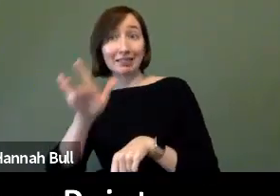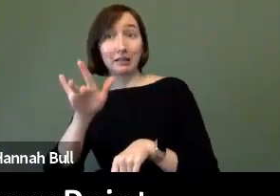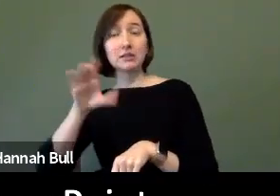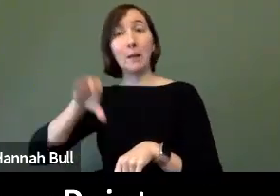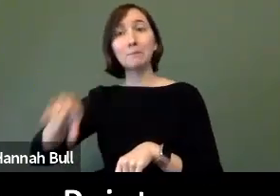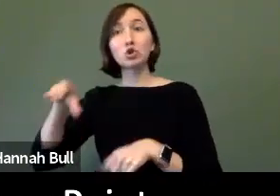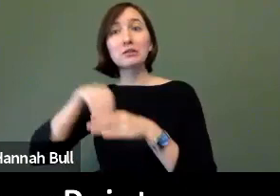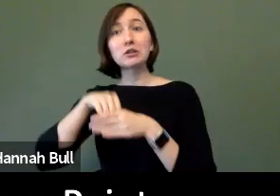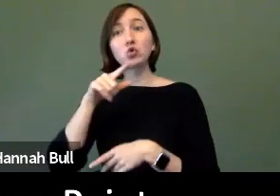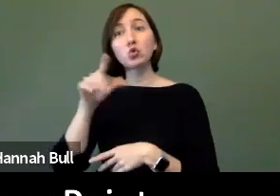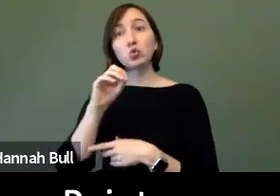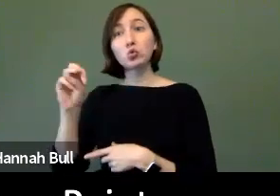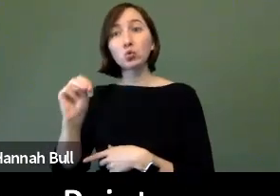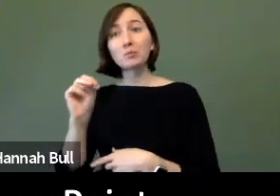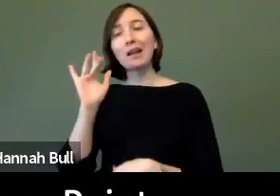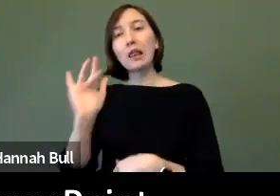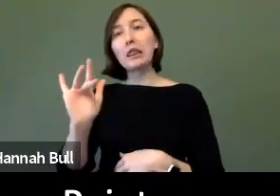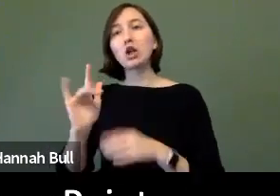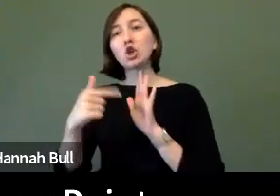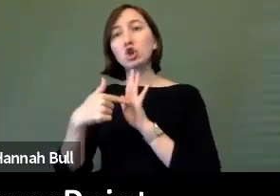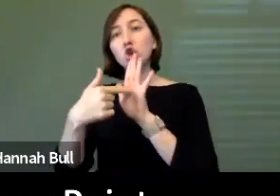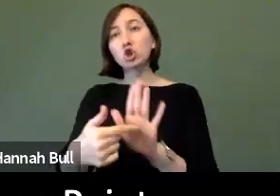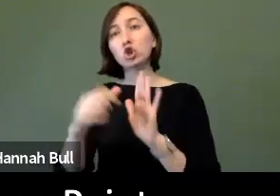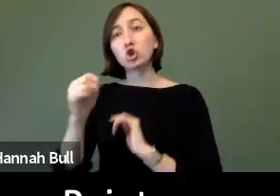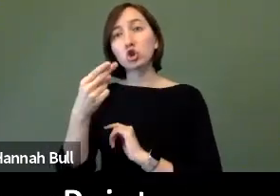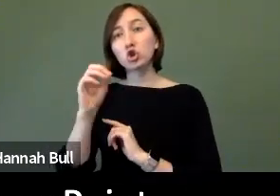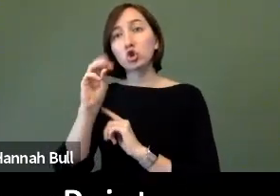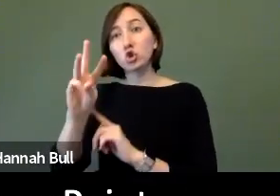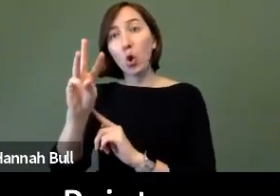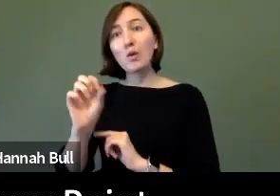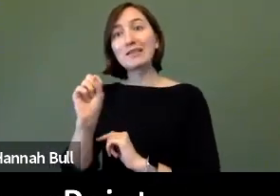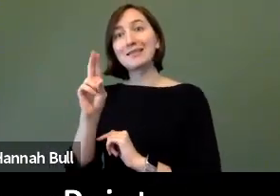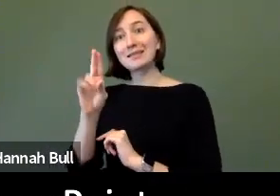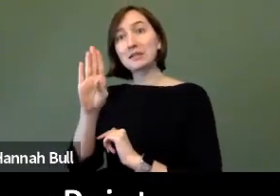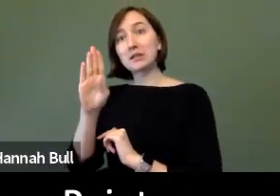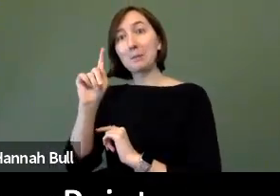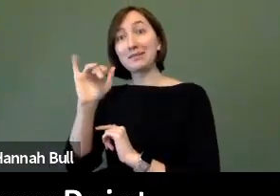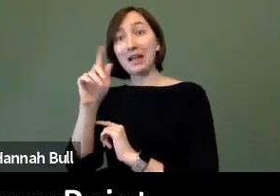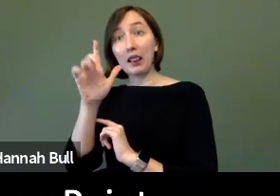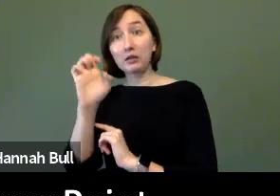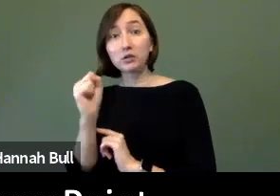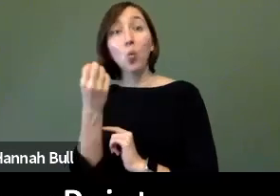by selecting show subtitles or click on this link to pull up a separate window.